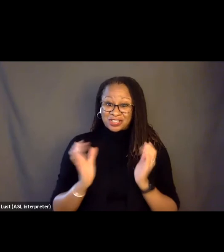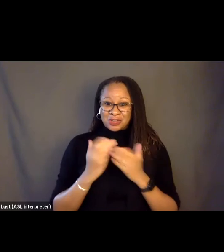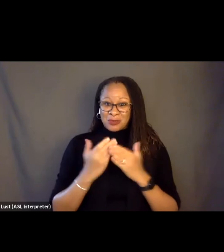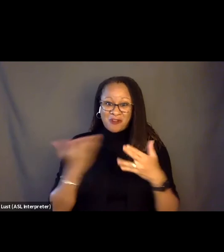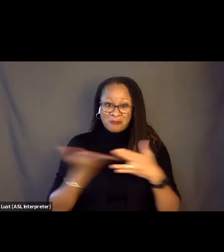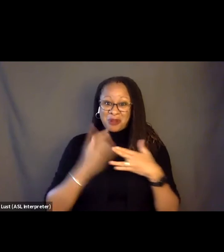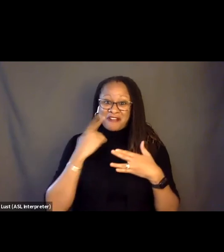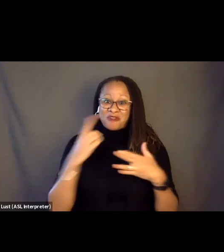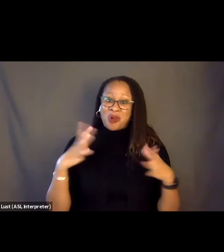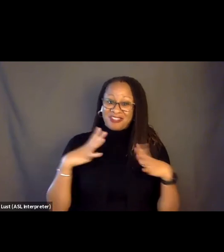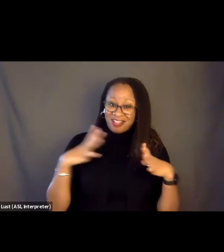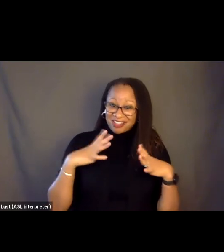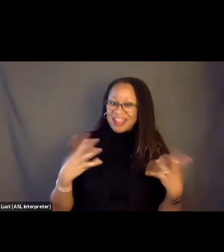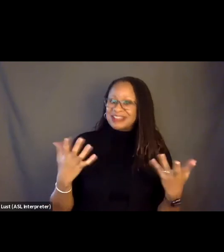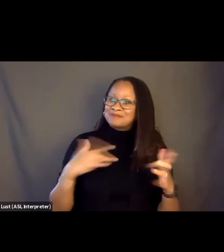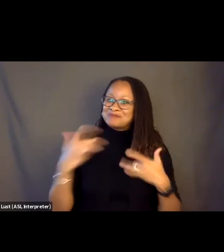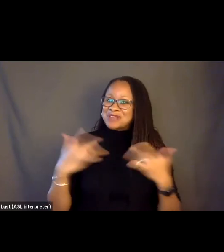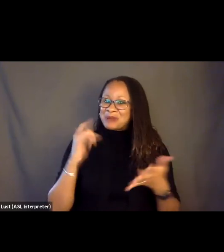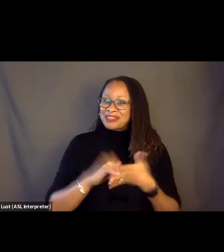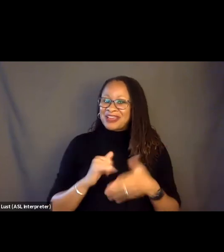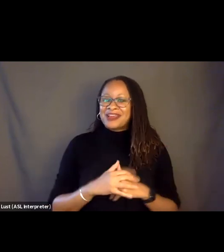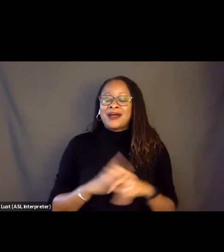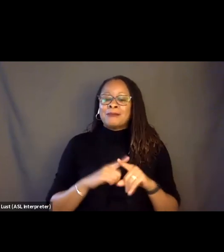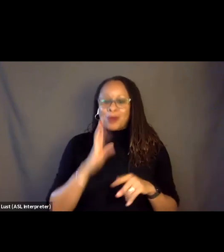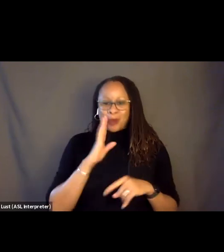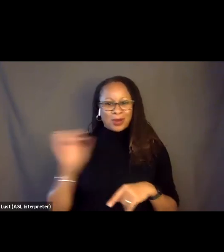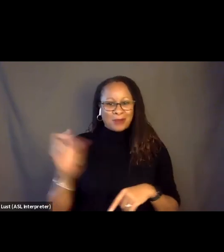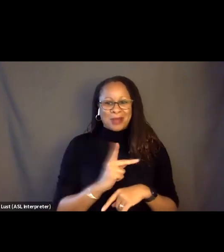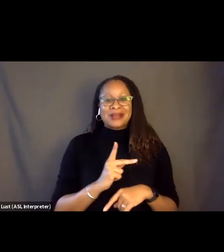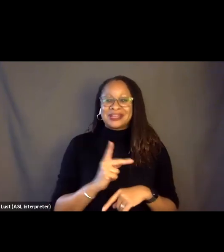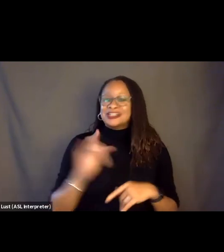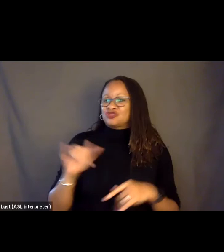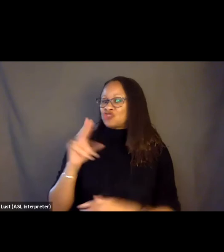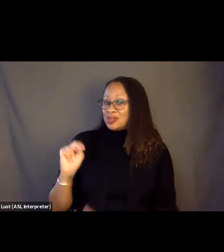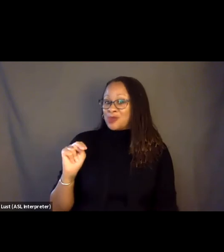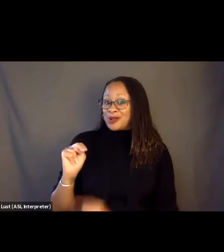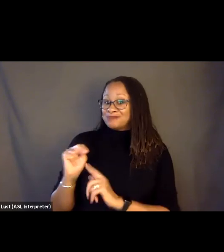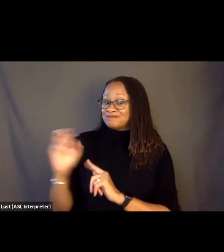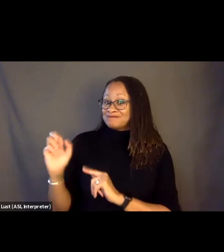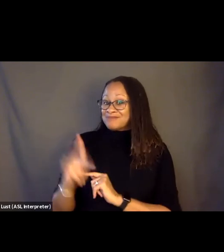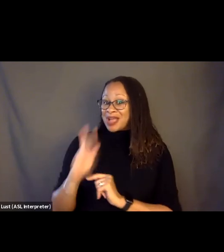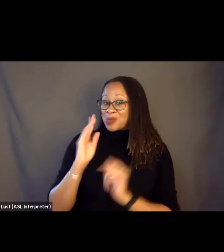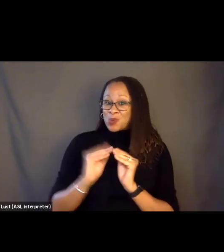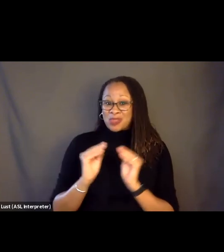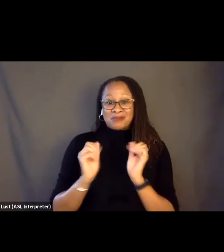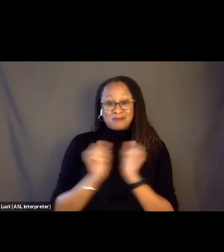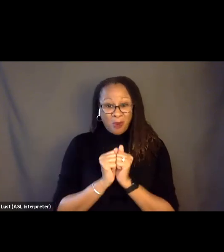super excited, but we will return with you all in January. So you can visit our website,